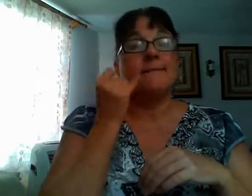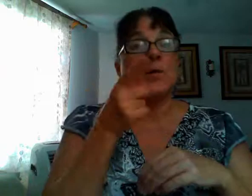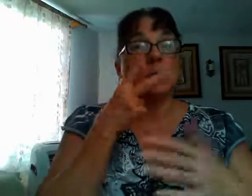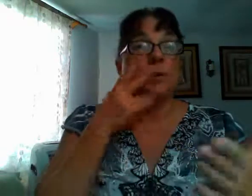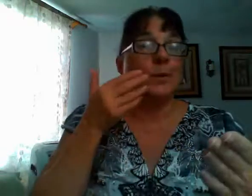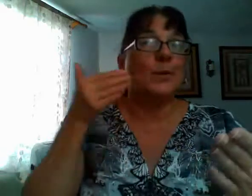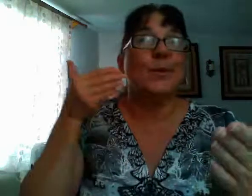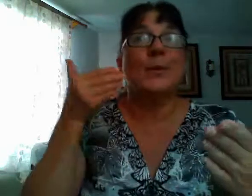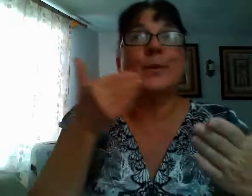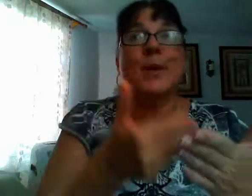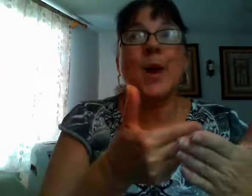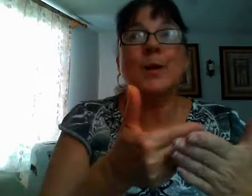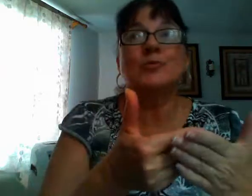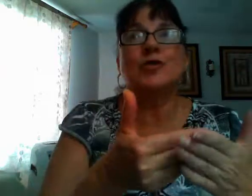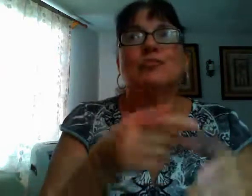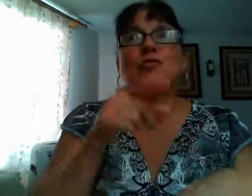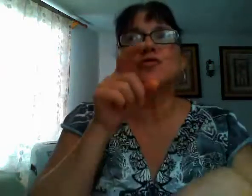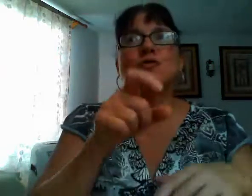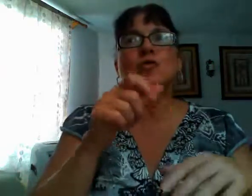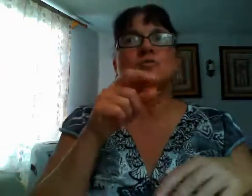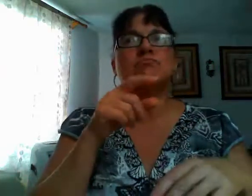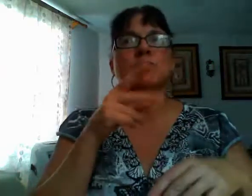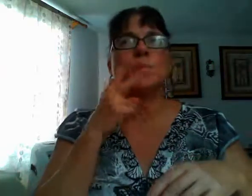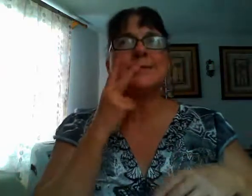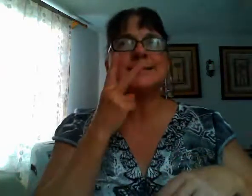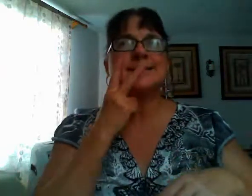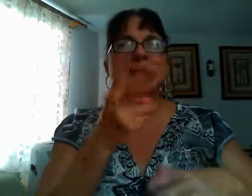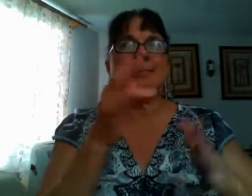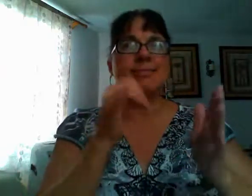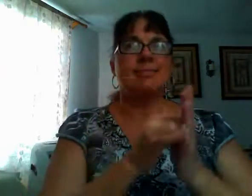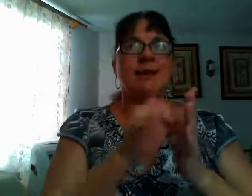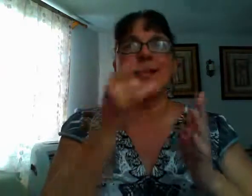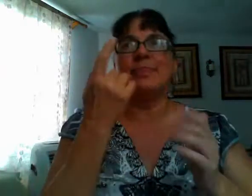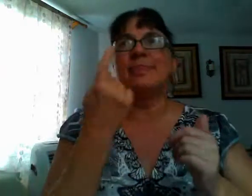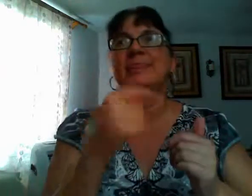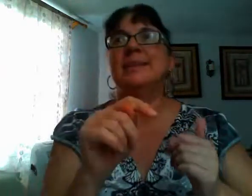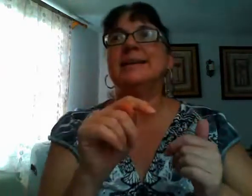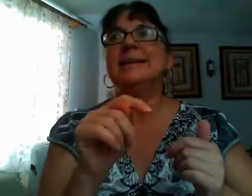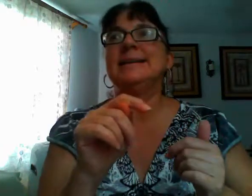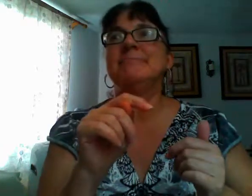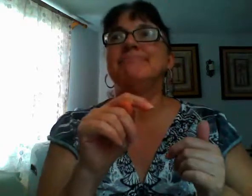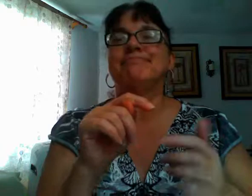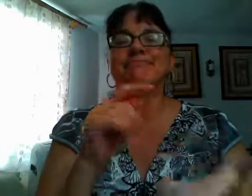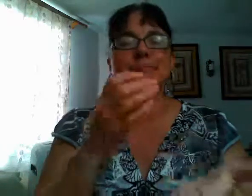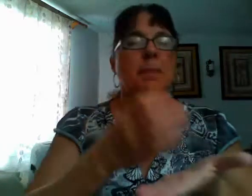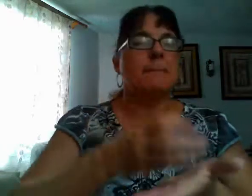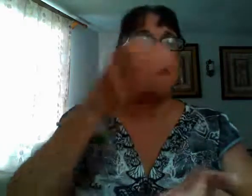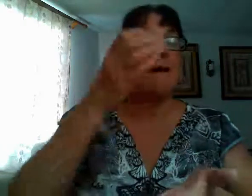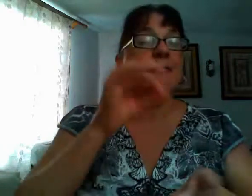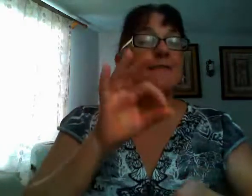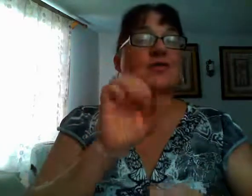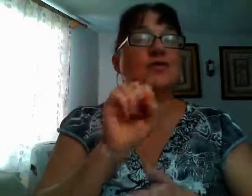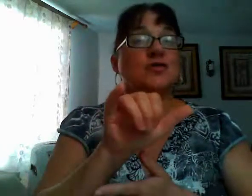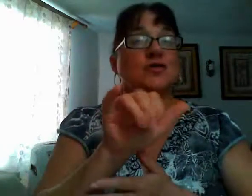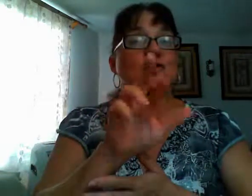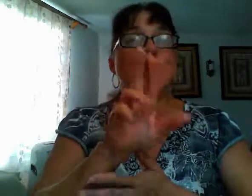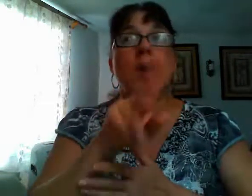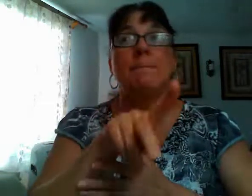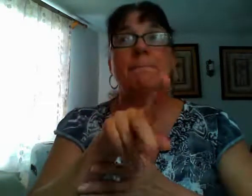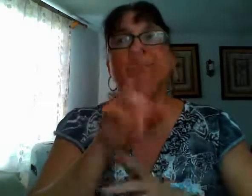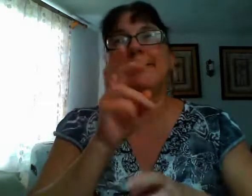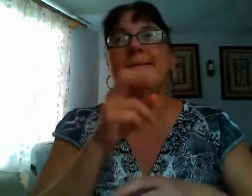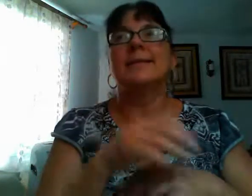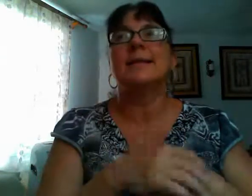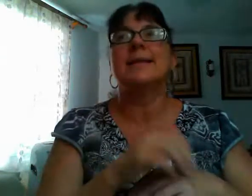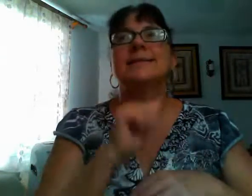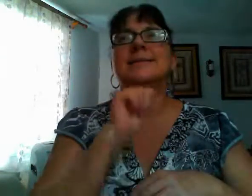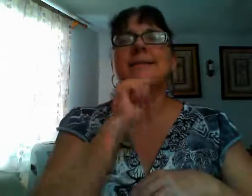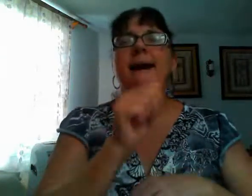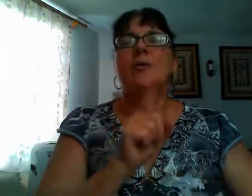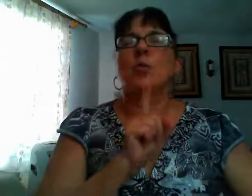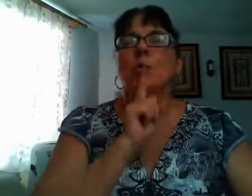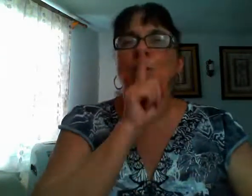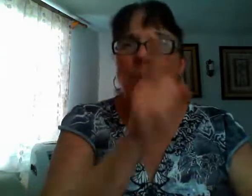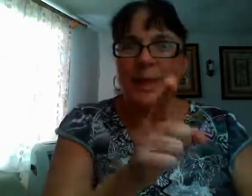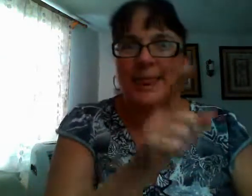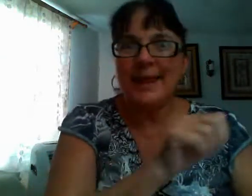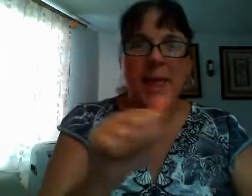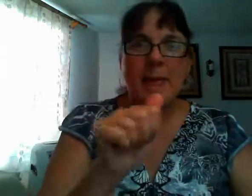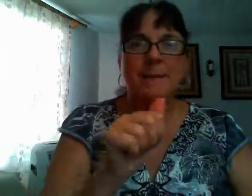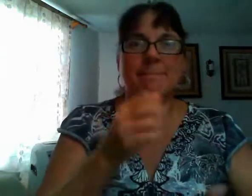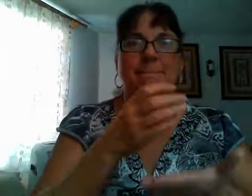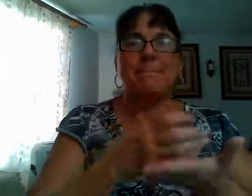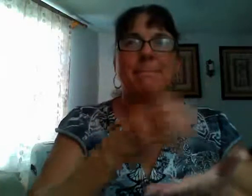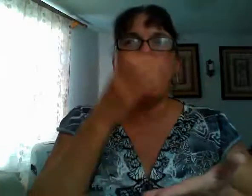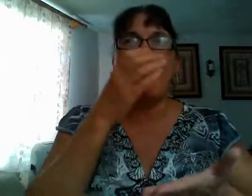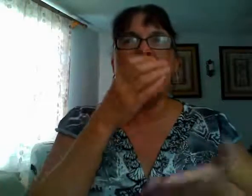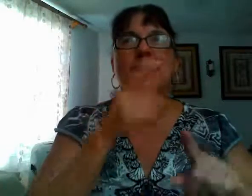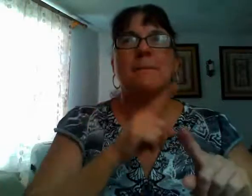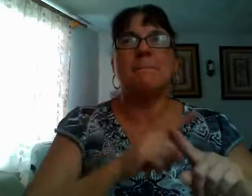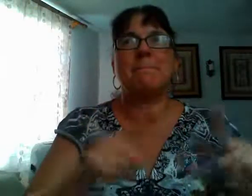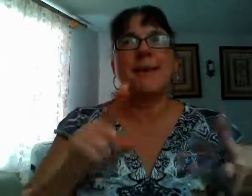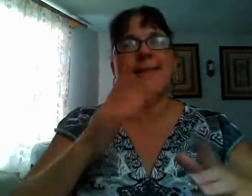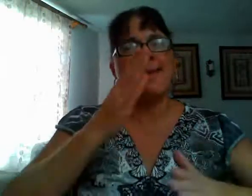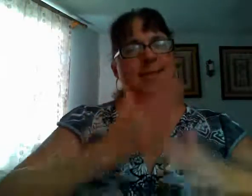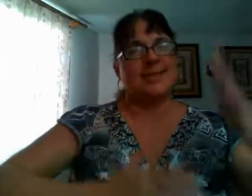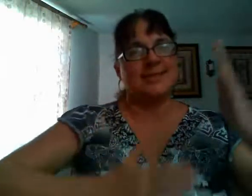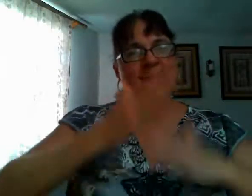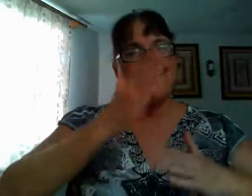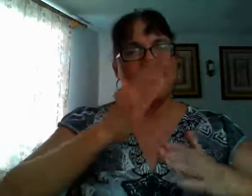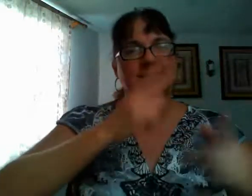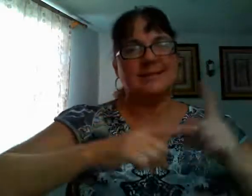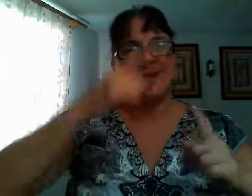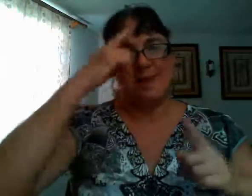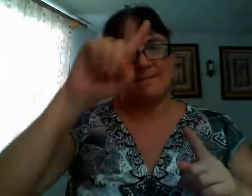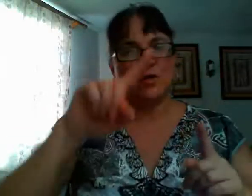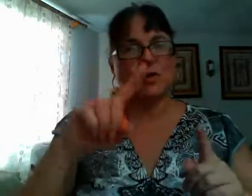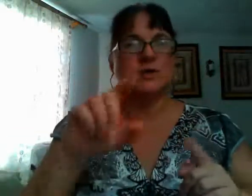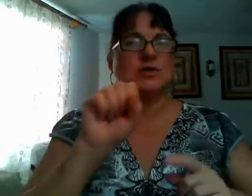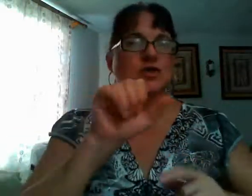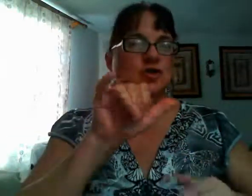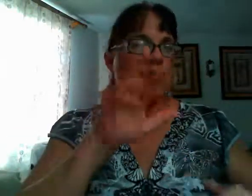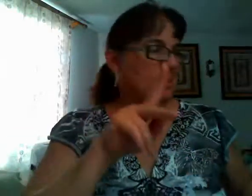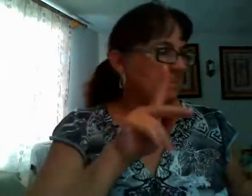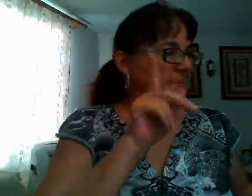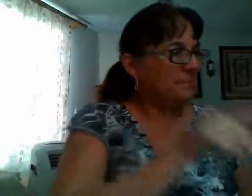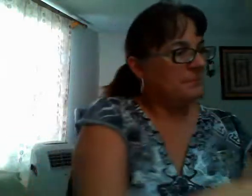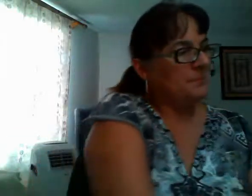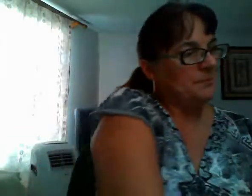If you looked closely, you would notice that the “bottle of syrup” is not really a bottle at all, but a hand sign for syrup.